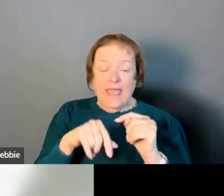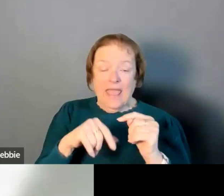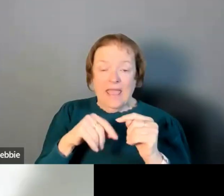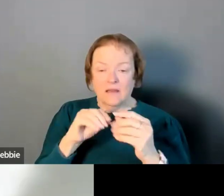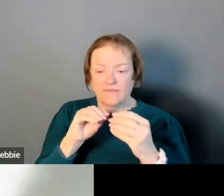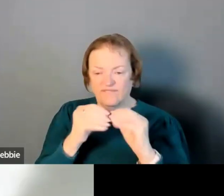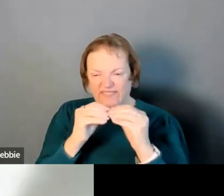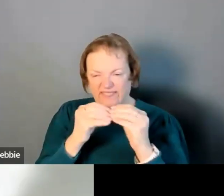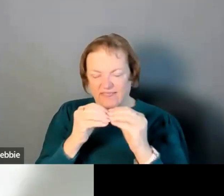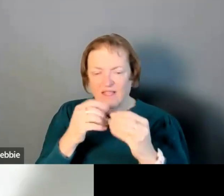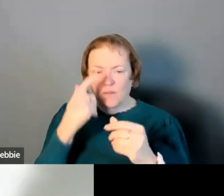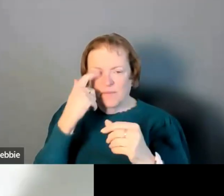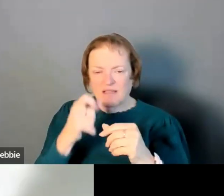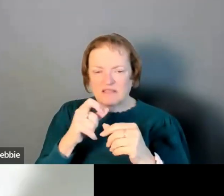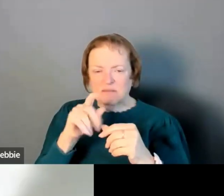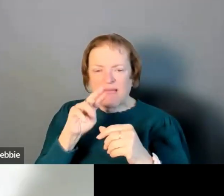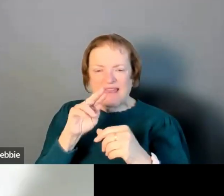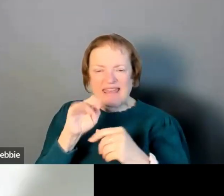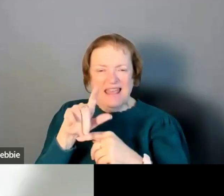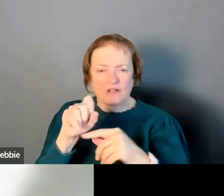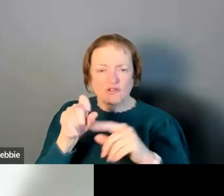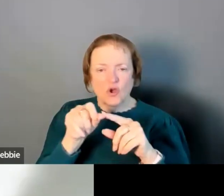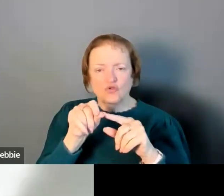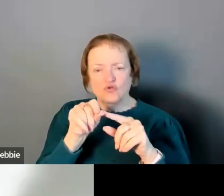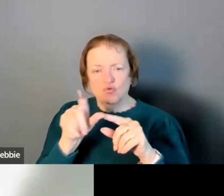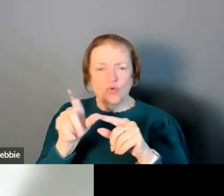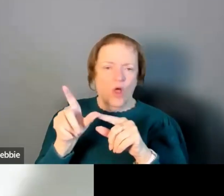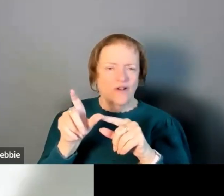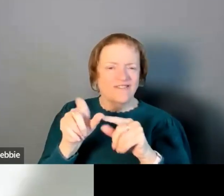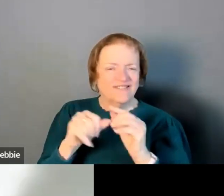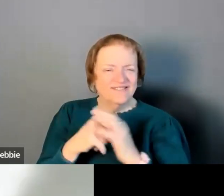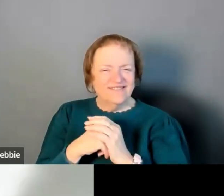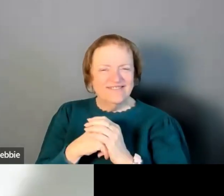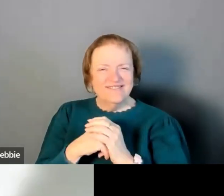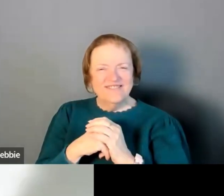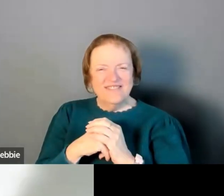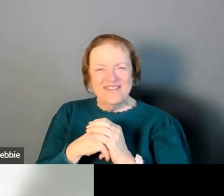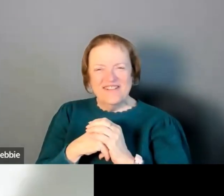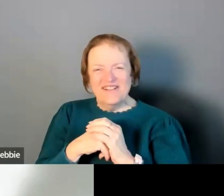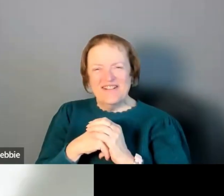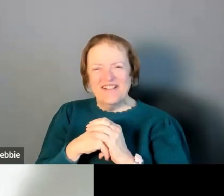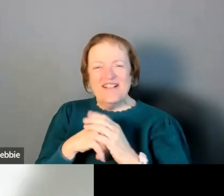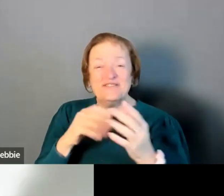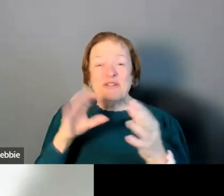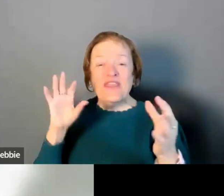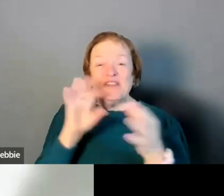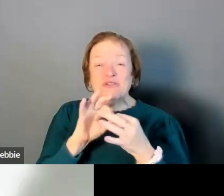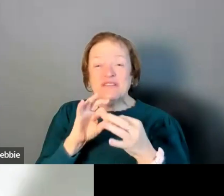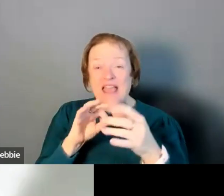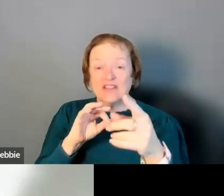they are just There we go. You attach it on there, and this would be the child's battery door.